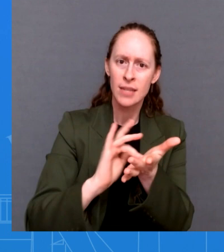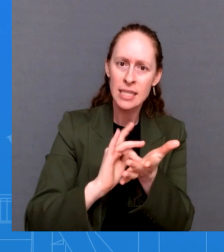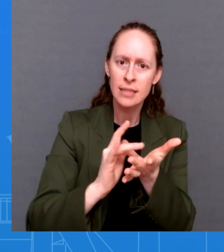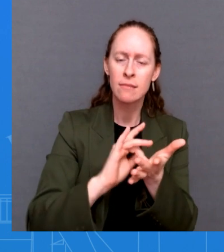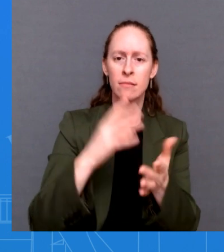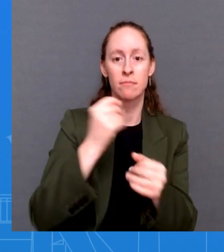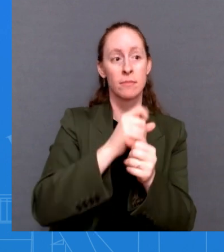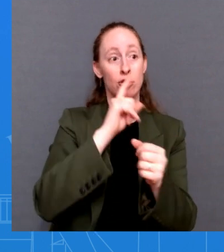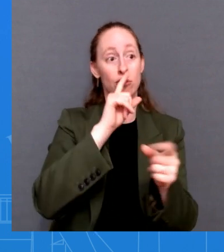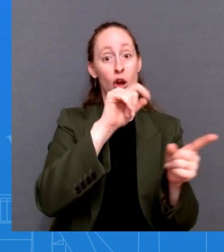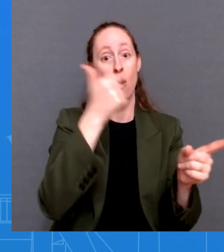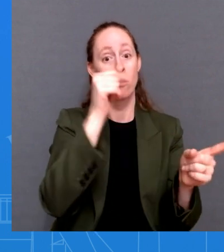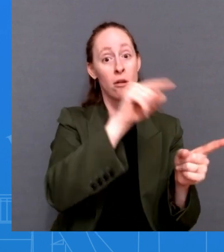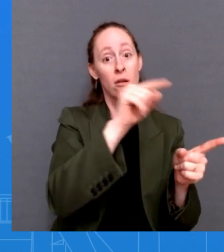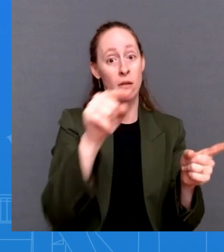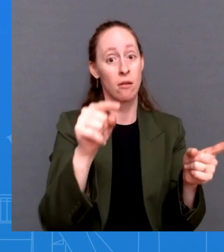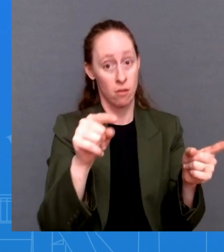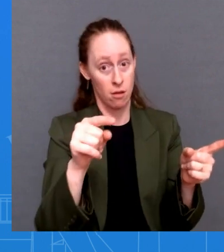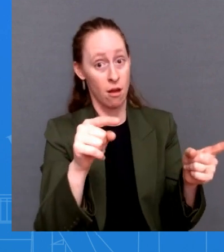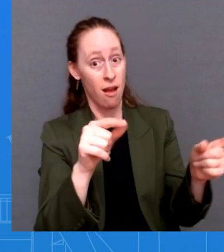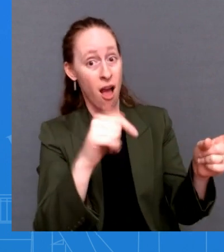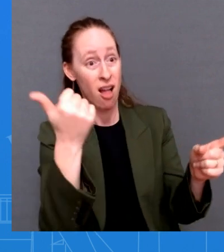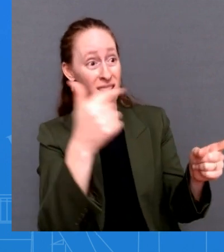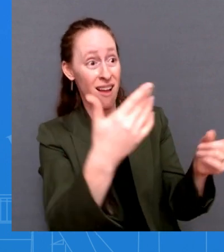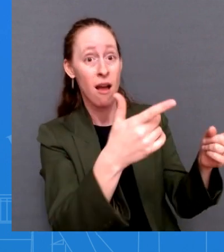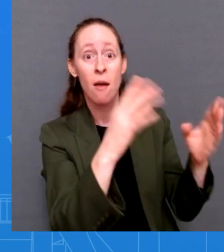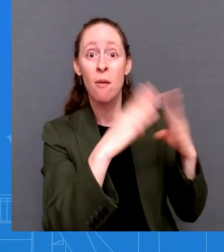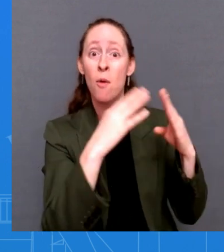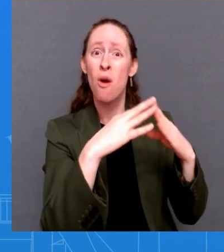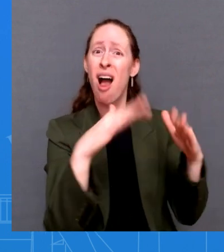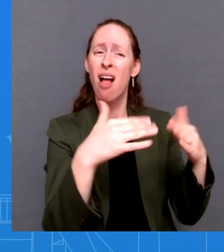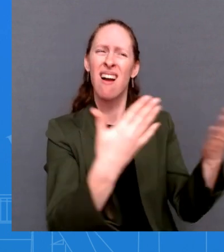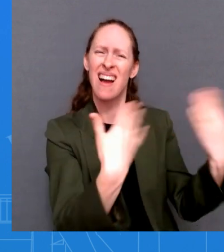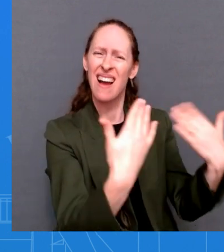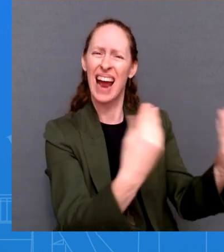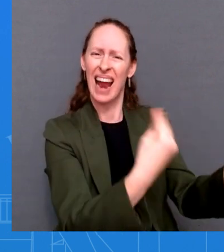to our data use agreements. Now, I'd like to walk you through the vaccine administration data.